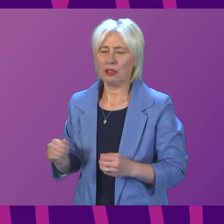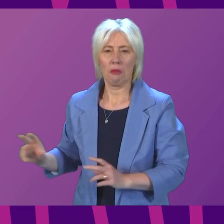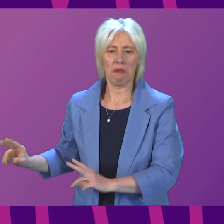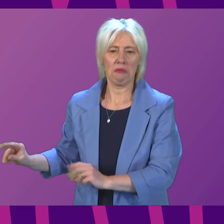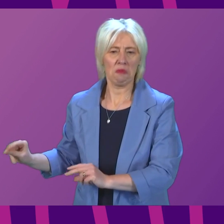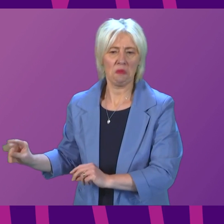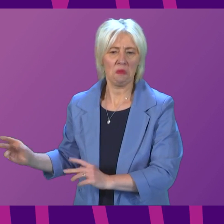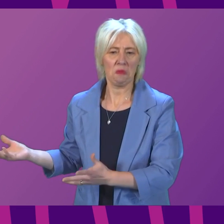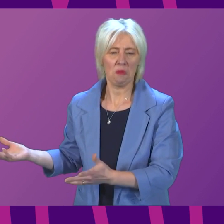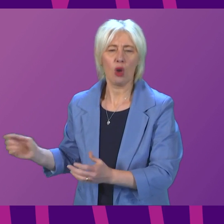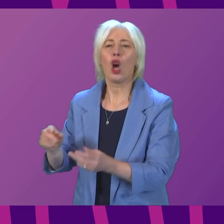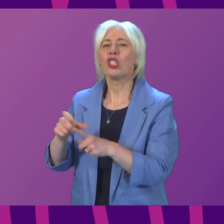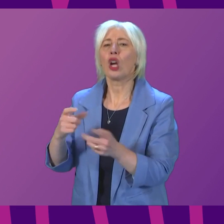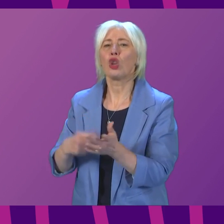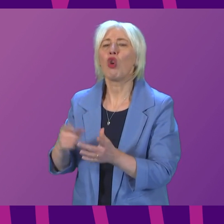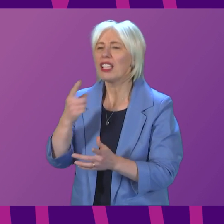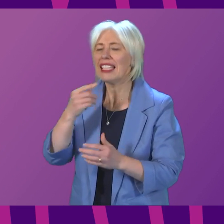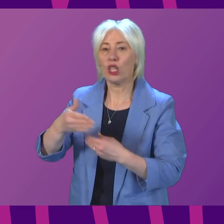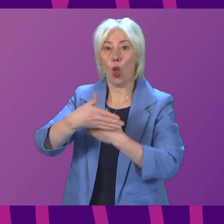Douglas Ross is shouting, “Chopping the bottom off of doors.”